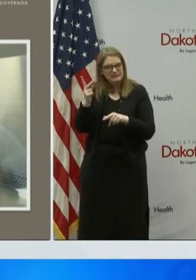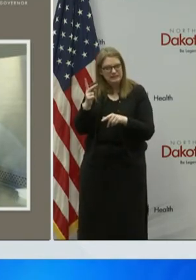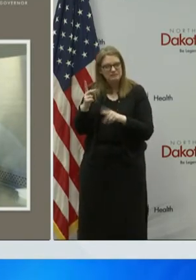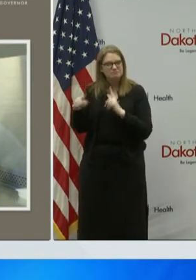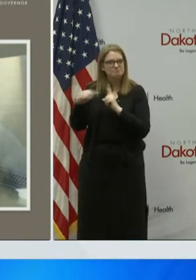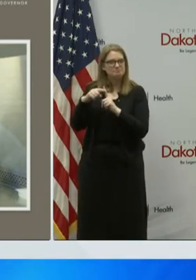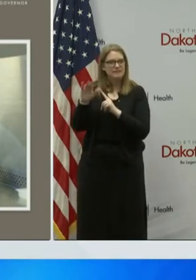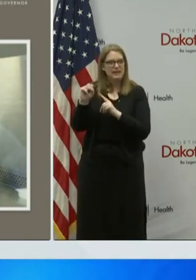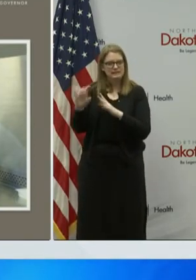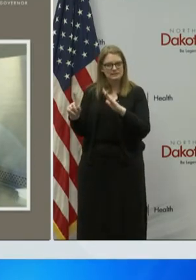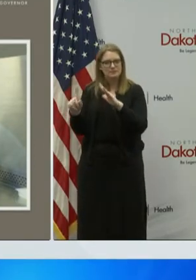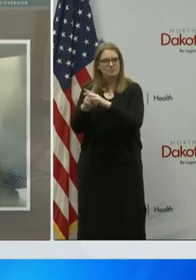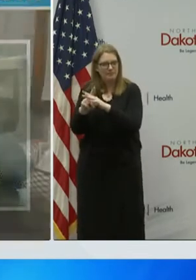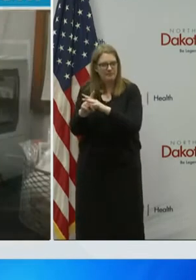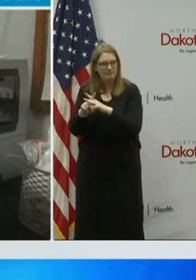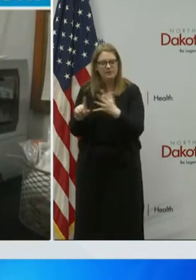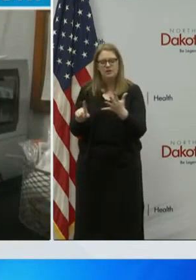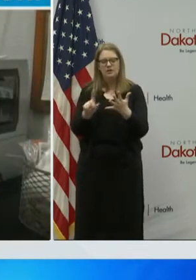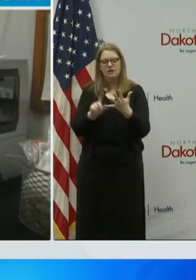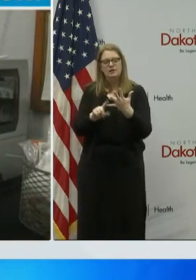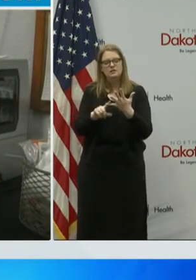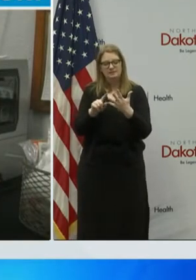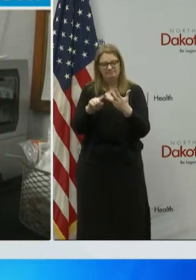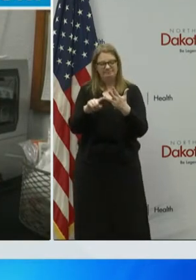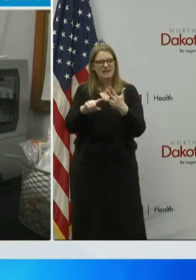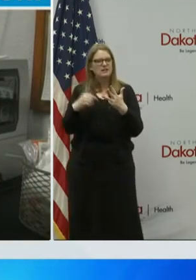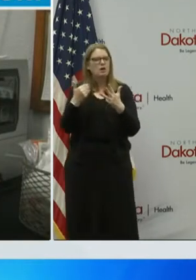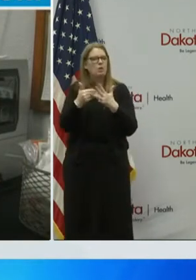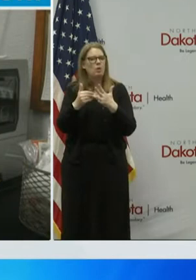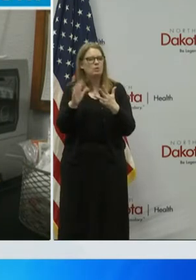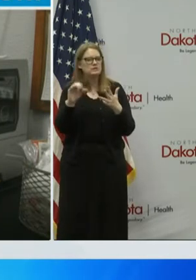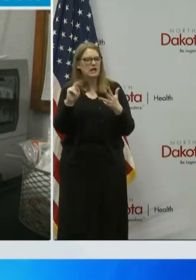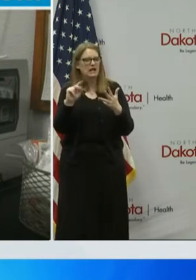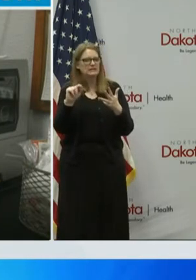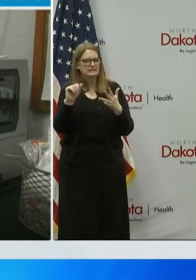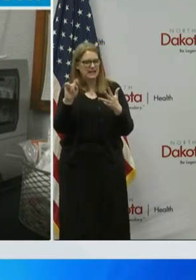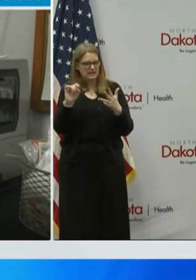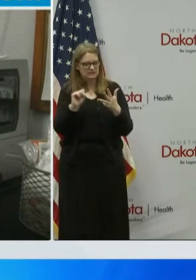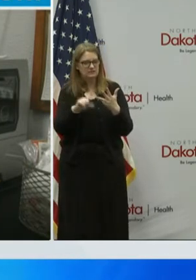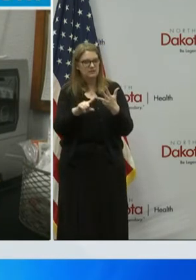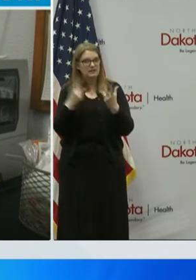LONG-TERM CARE FACILITIES. AND LARGE BUSINESSES HAVE SEEN POSITIVE CASES OF COVID-19.